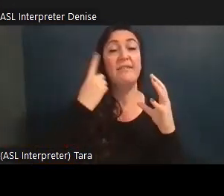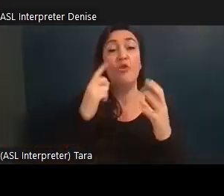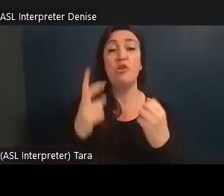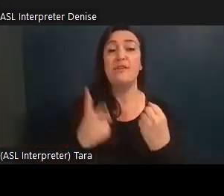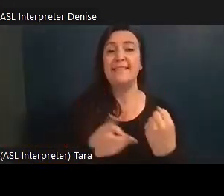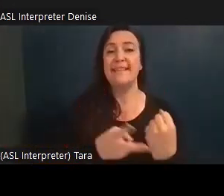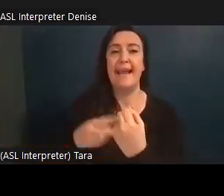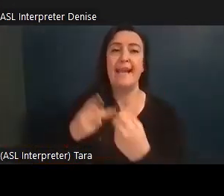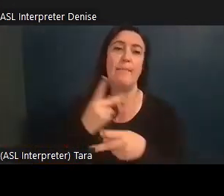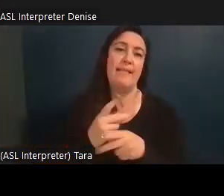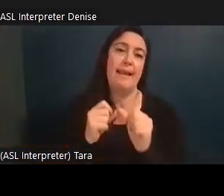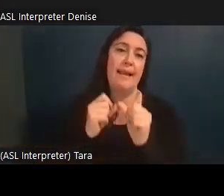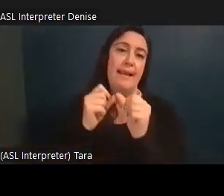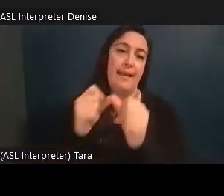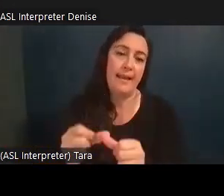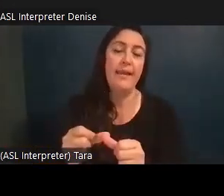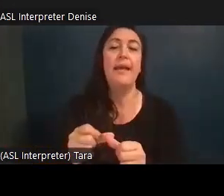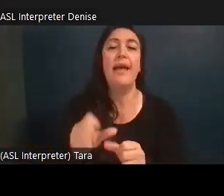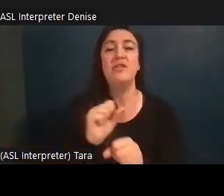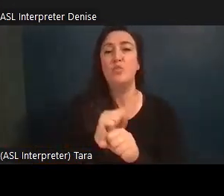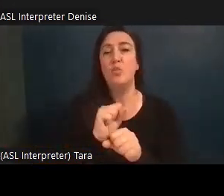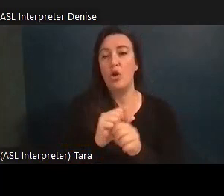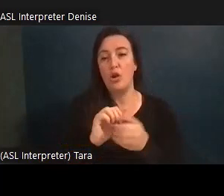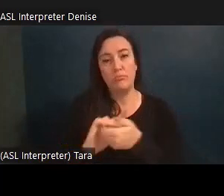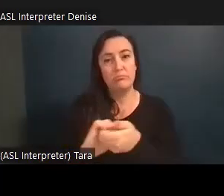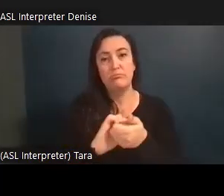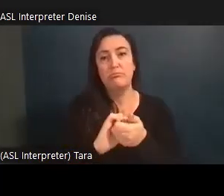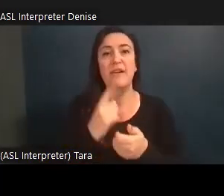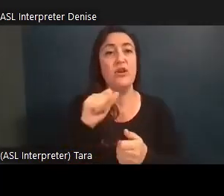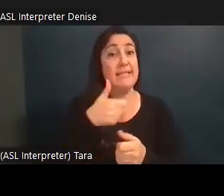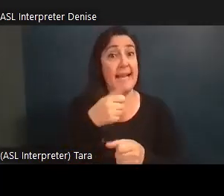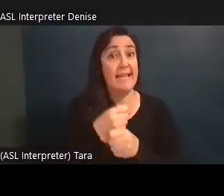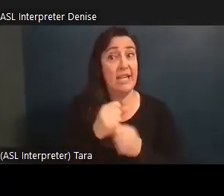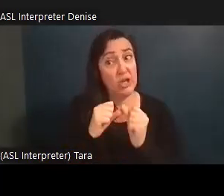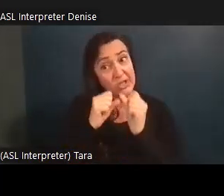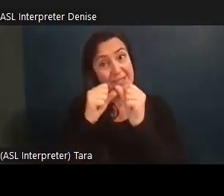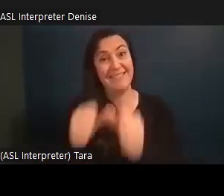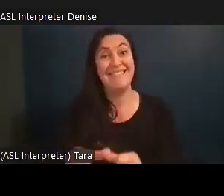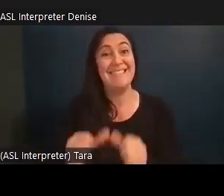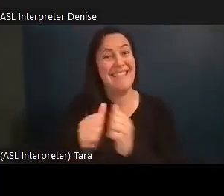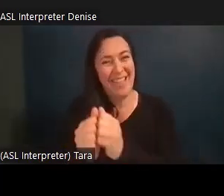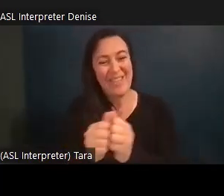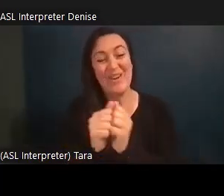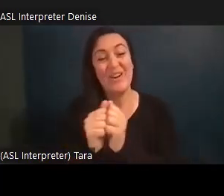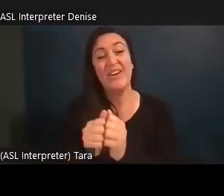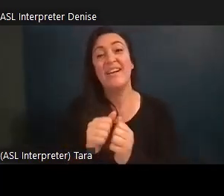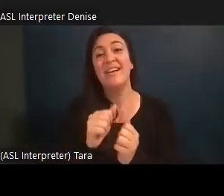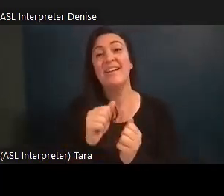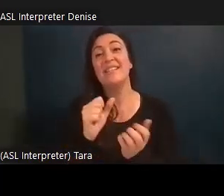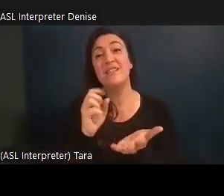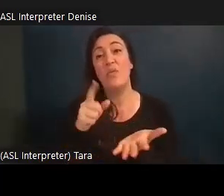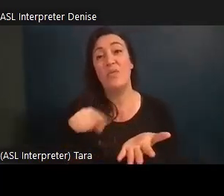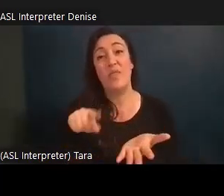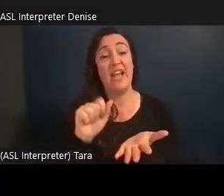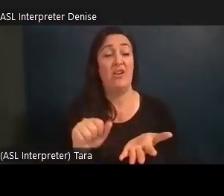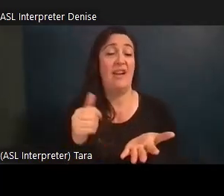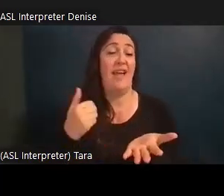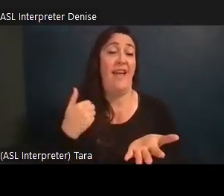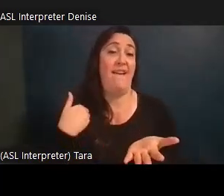a 10-year period. On that effort together so that they could have rigorous